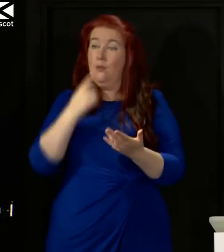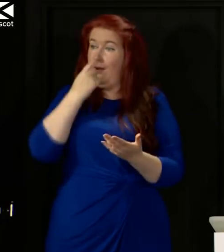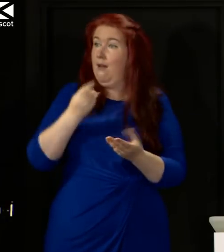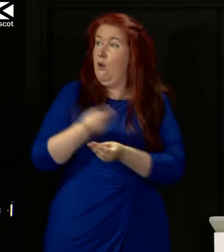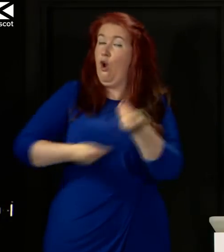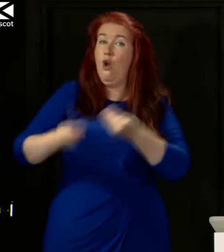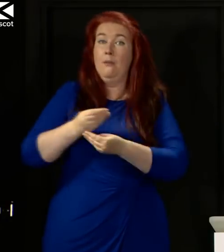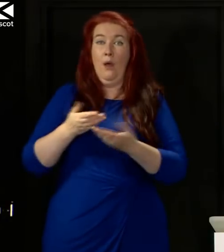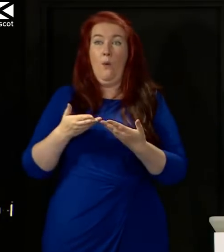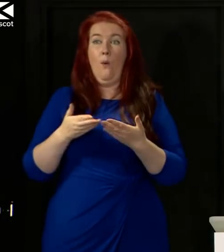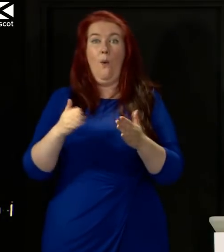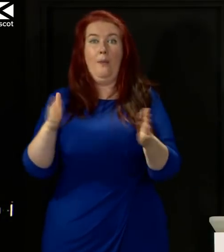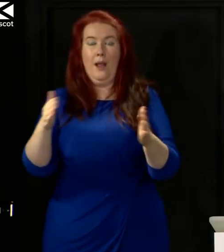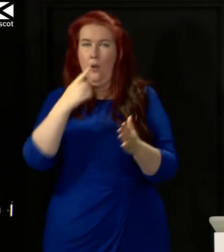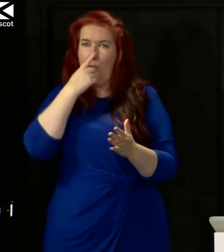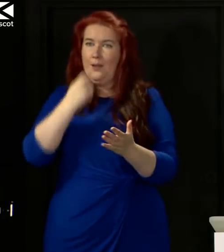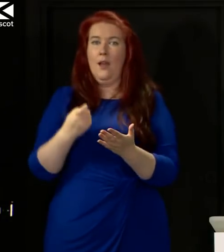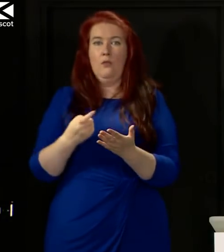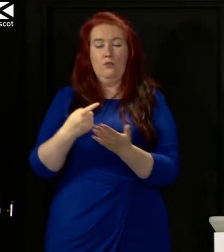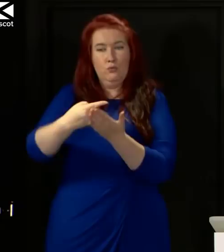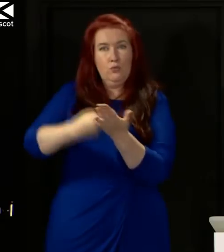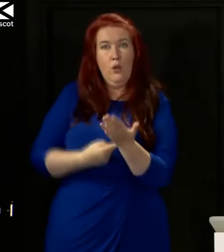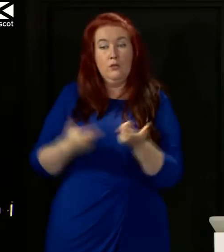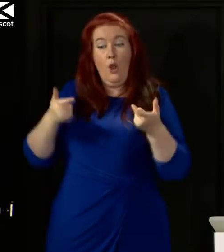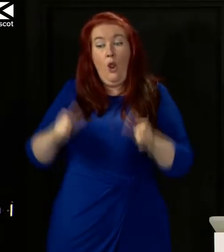lockdown on a firm and a sustainable basis.